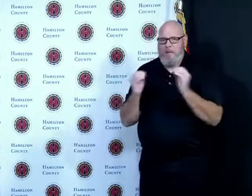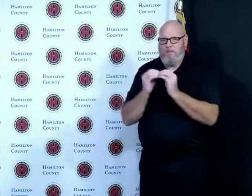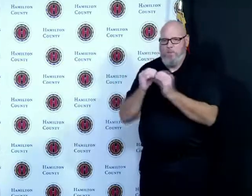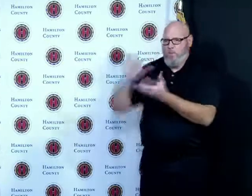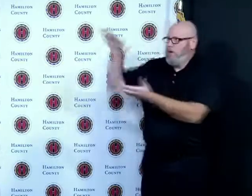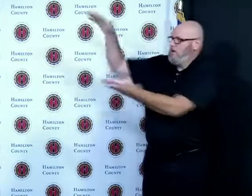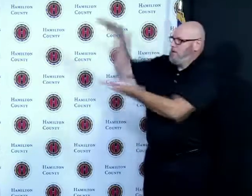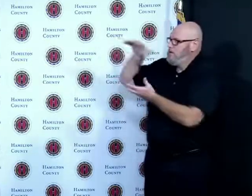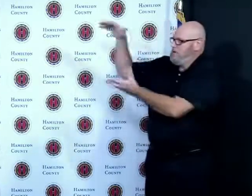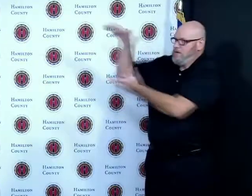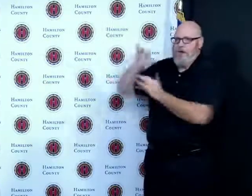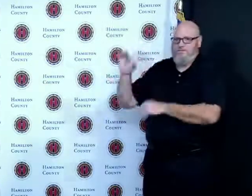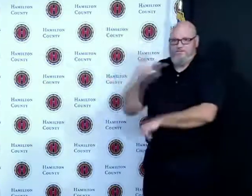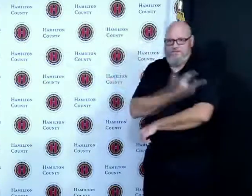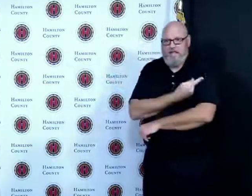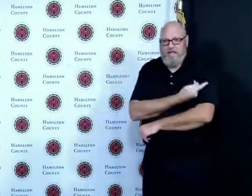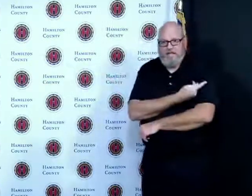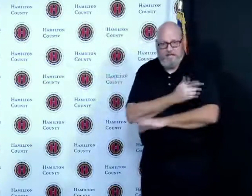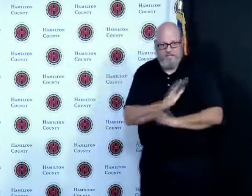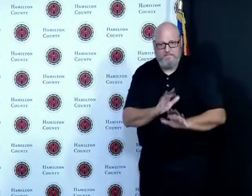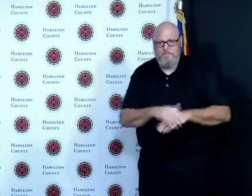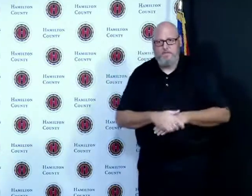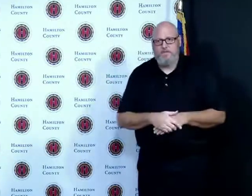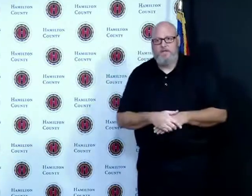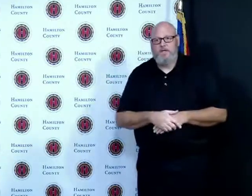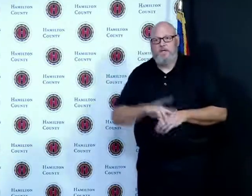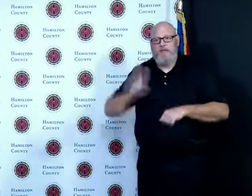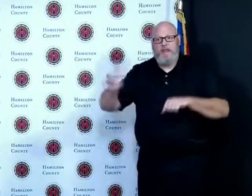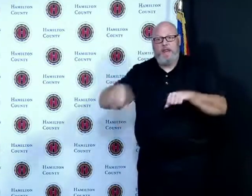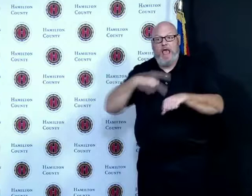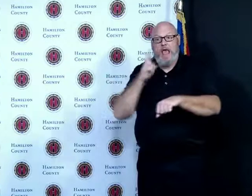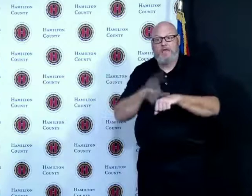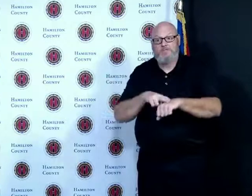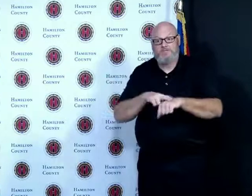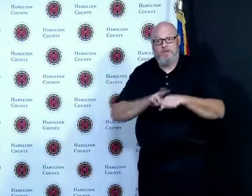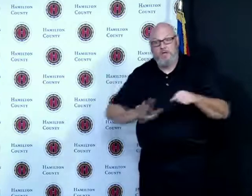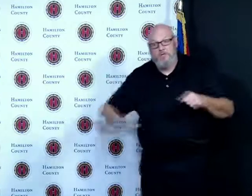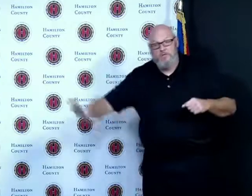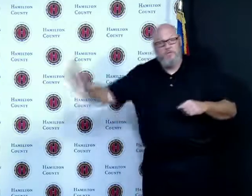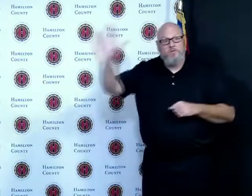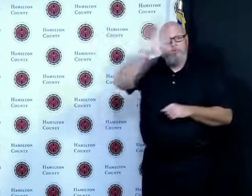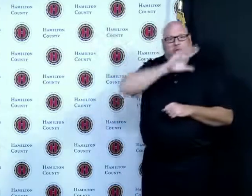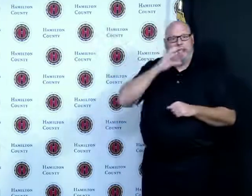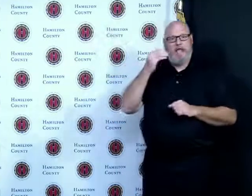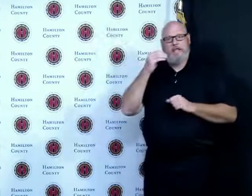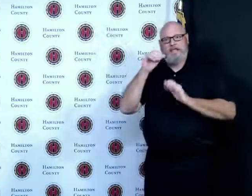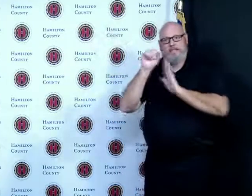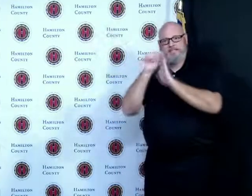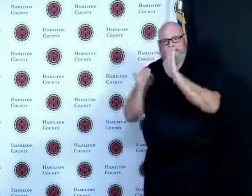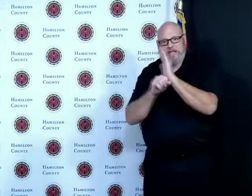both at the national level and the state level rest assured that not only do the hospitals have